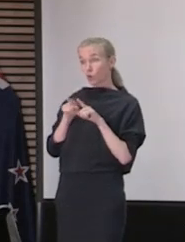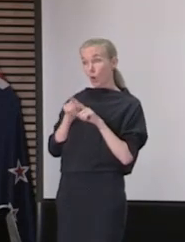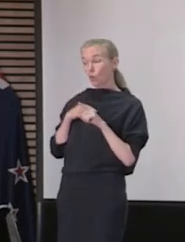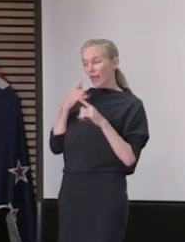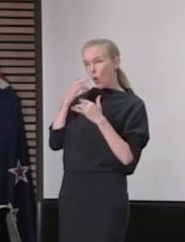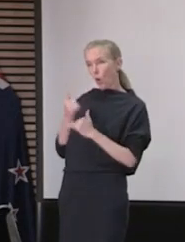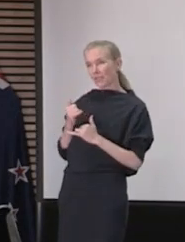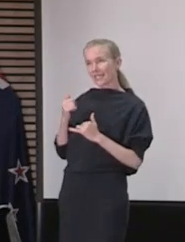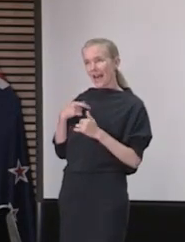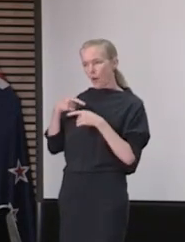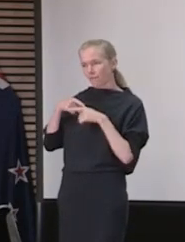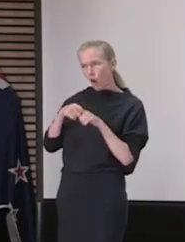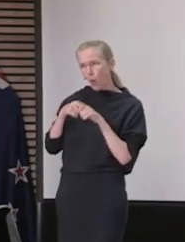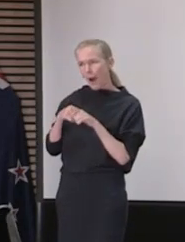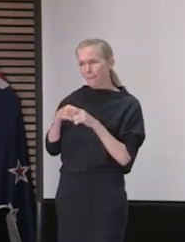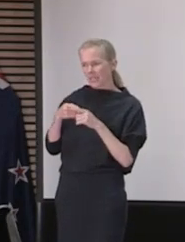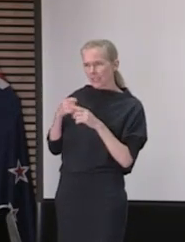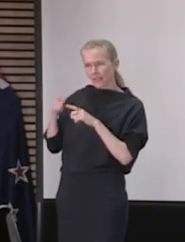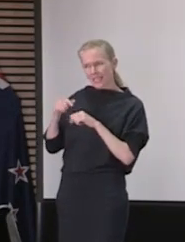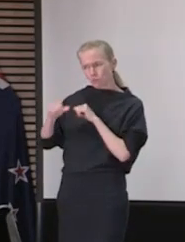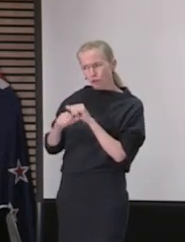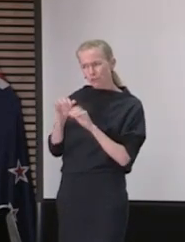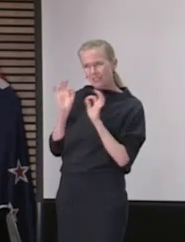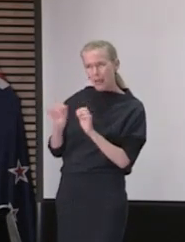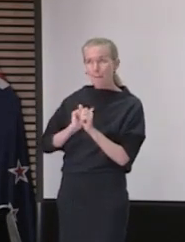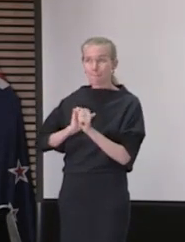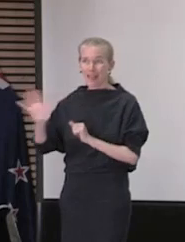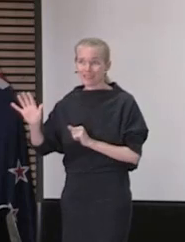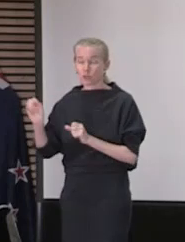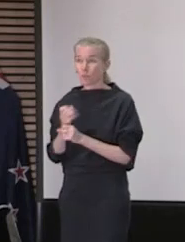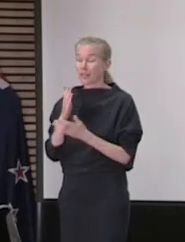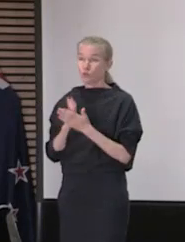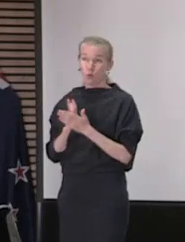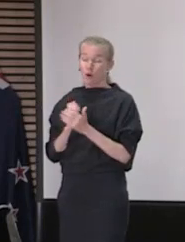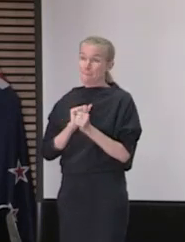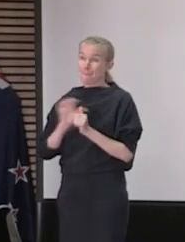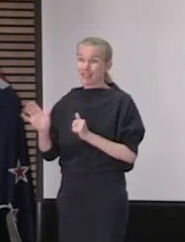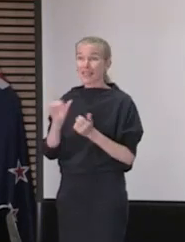that we are doingeverything that we can now tomake sure that that is goldstandard, and an app will onlysupplement that.